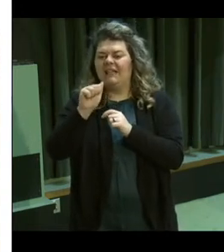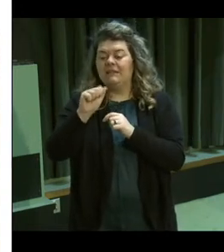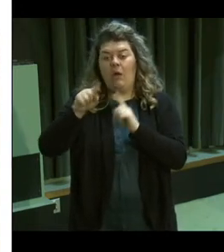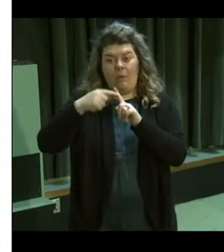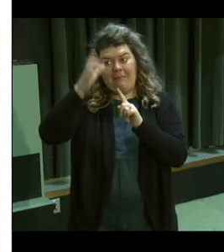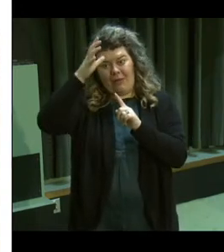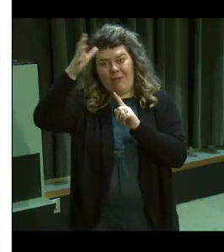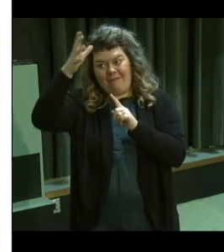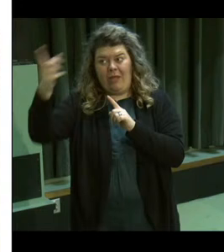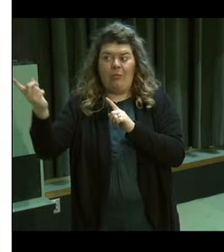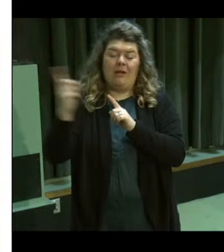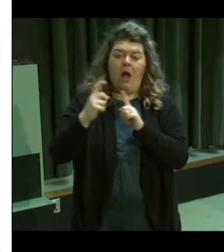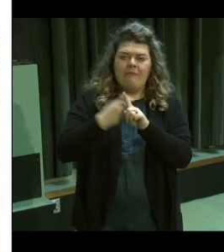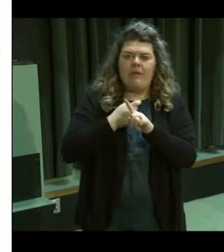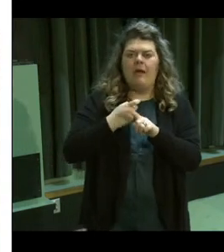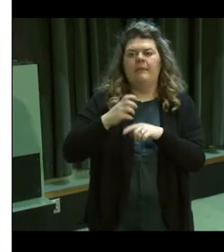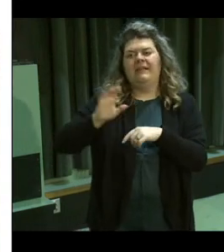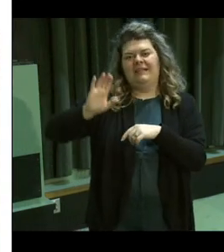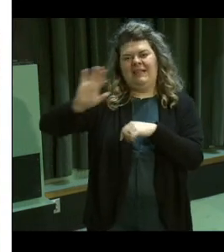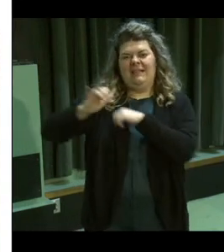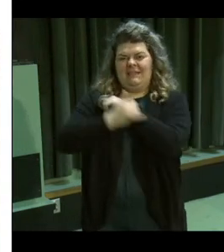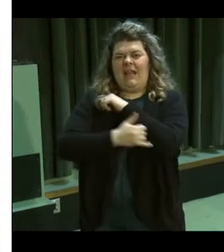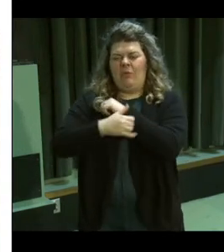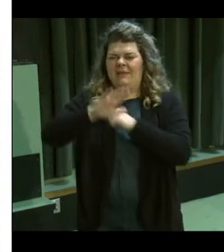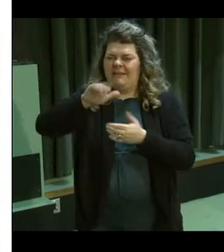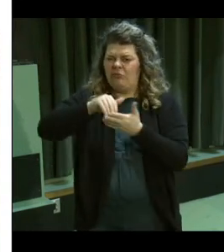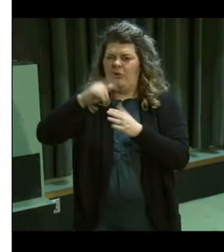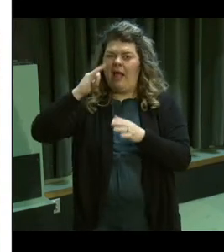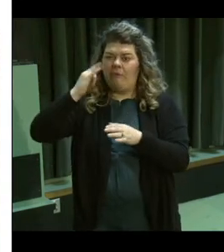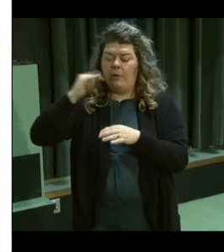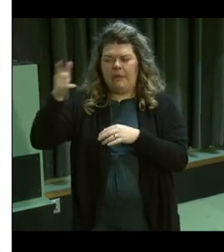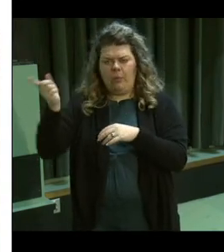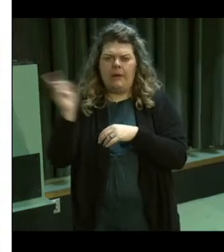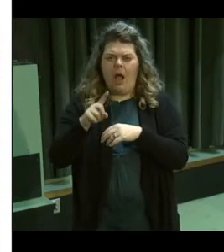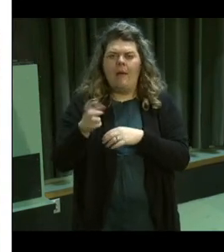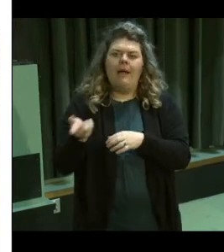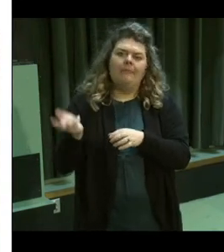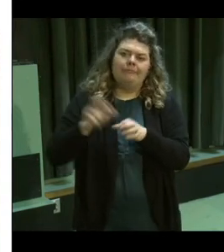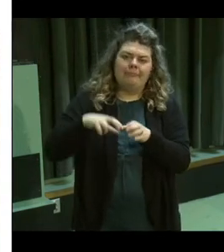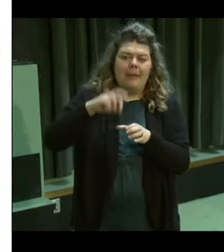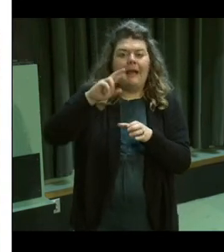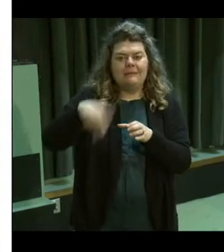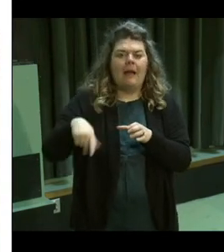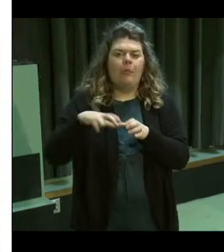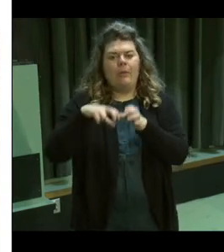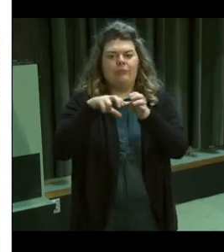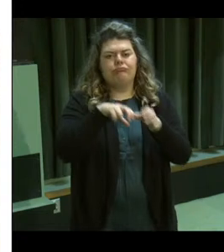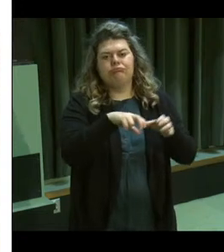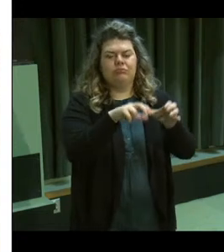come from Kern County, I'm from